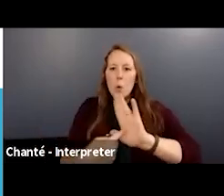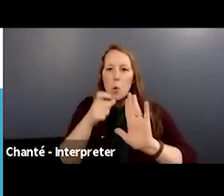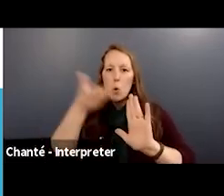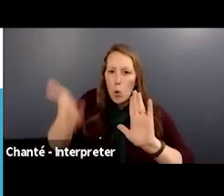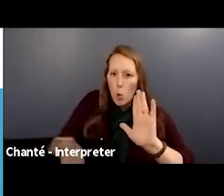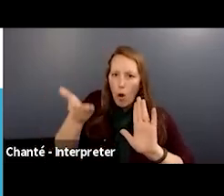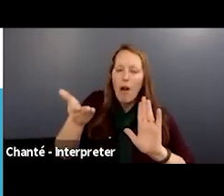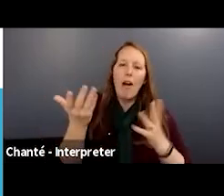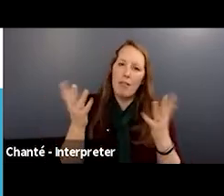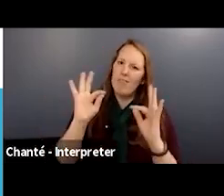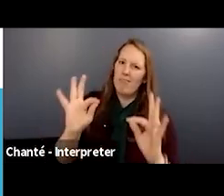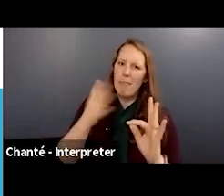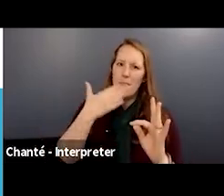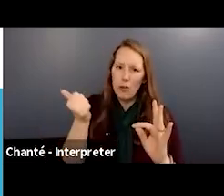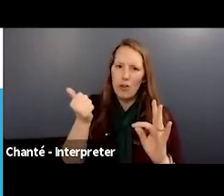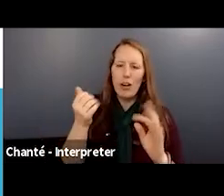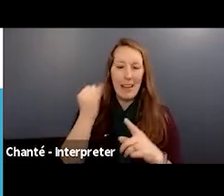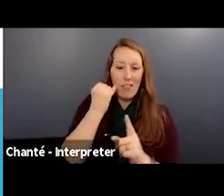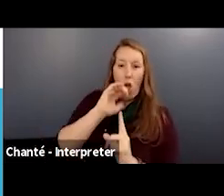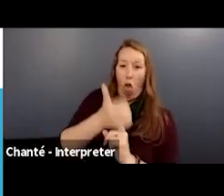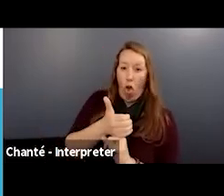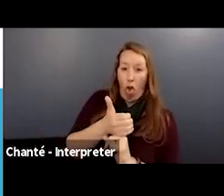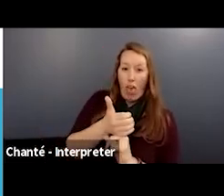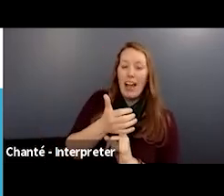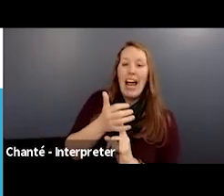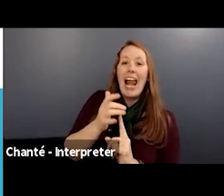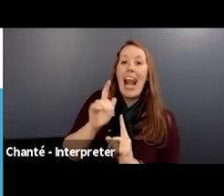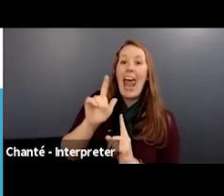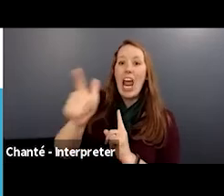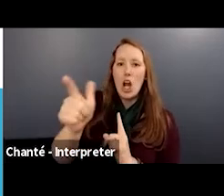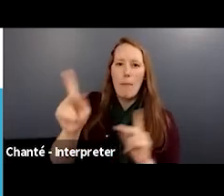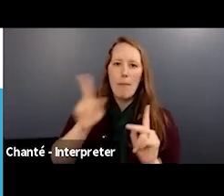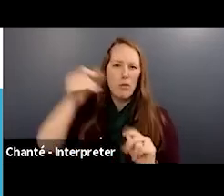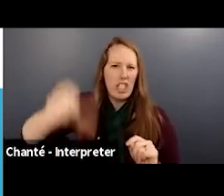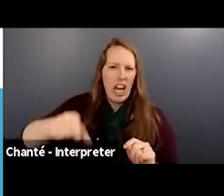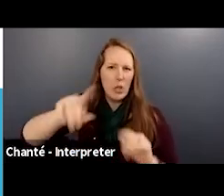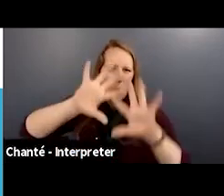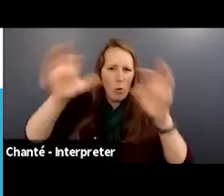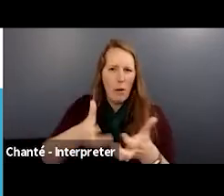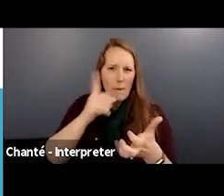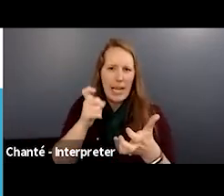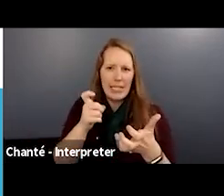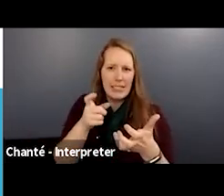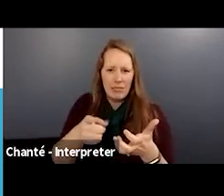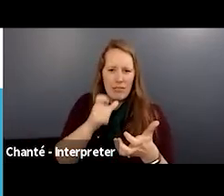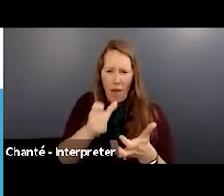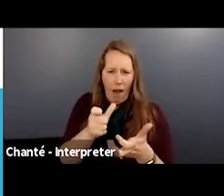a whole because you didn't present your authentic self. But if you present your authentic self from the beginning, then you give them a greater chance of